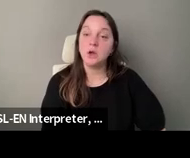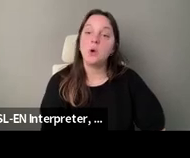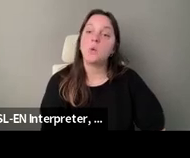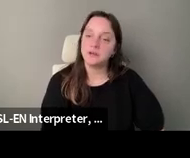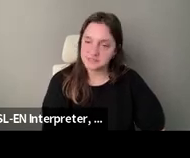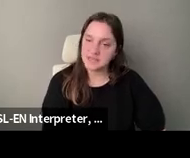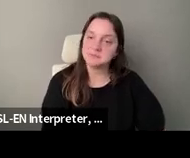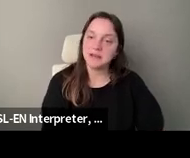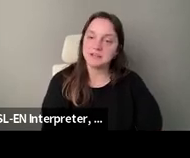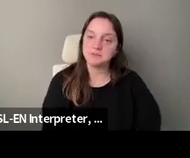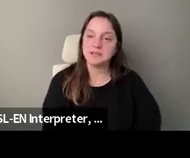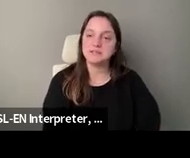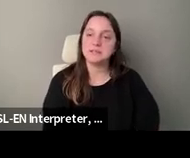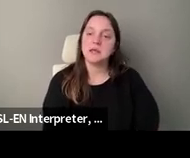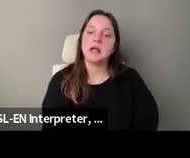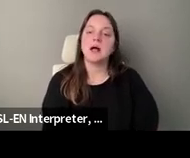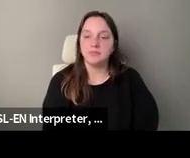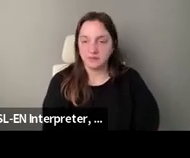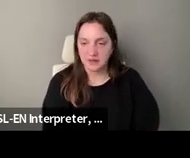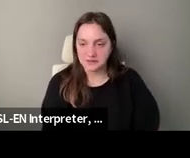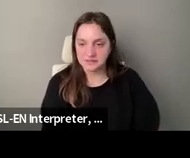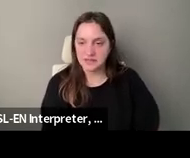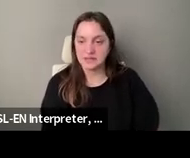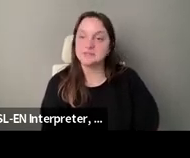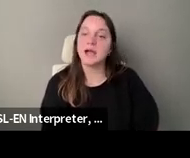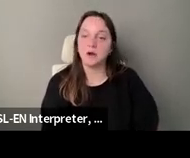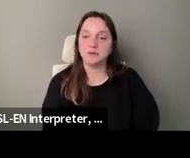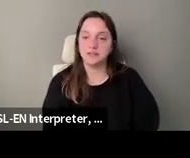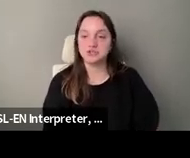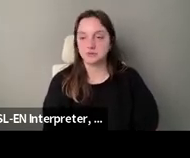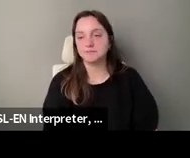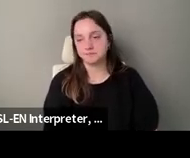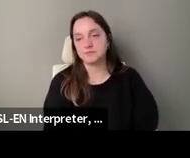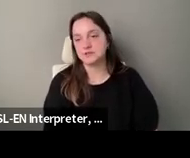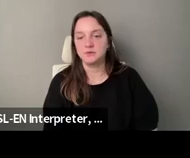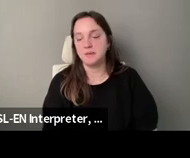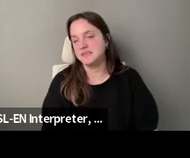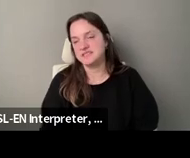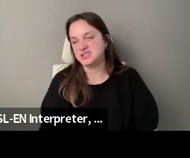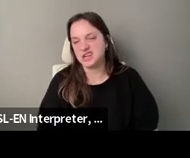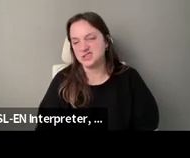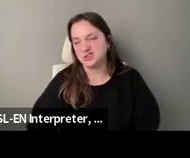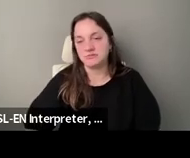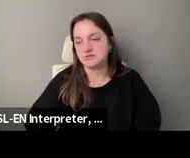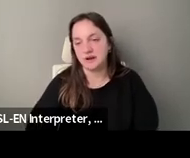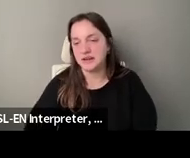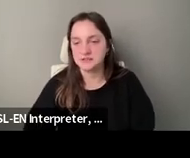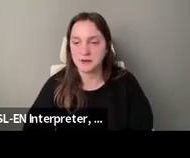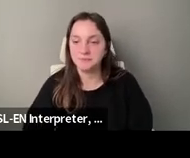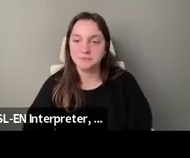is outreach. So that means educational training as well.